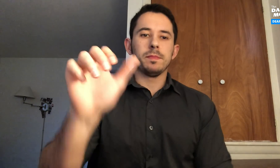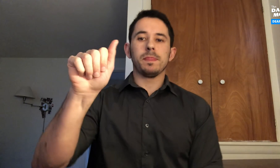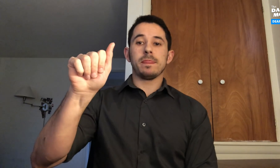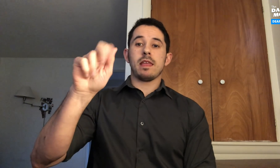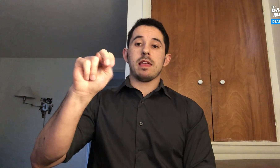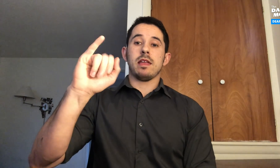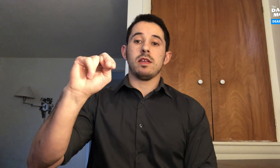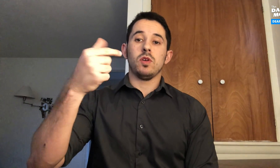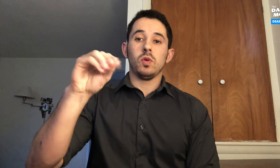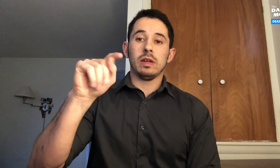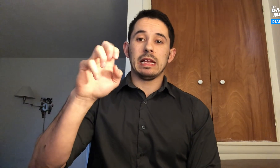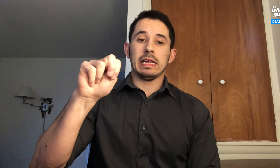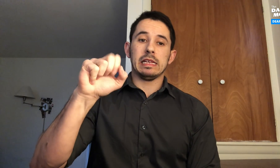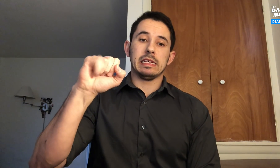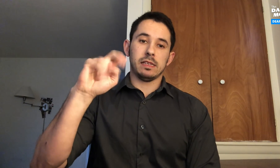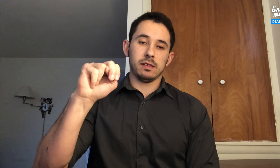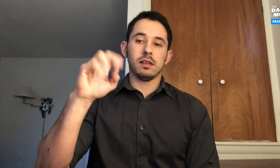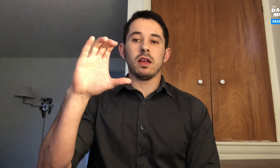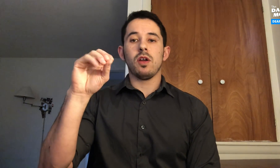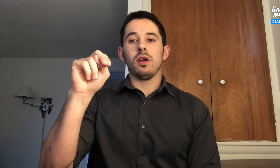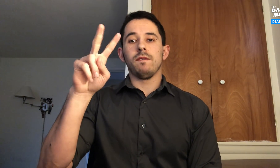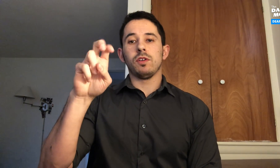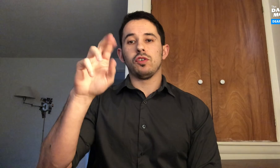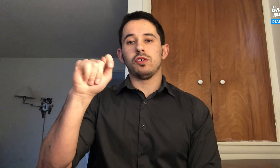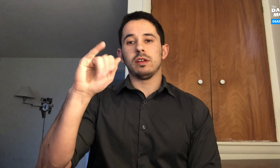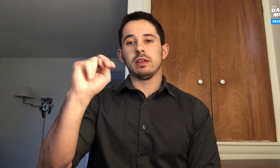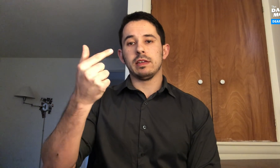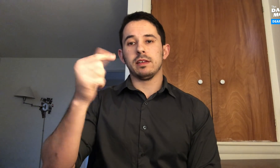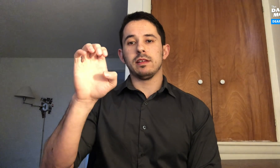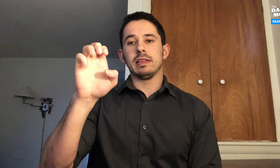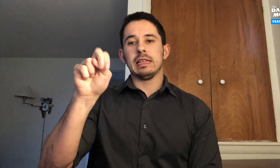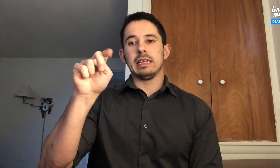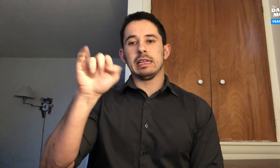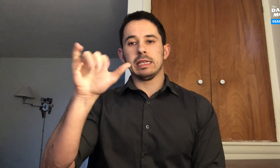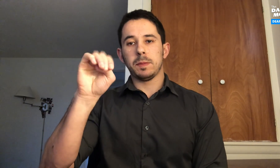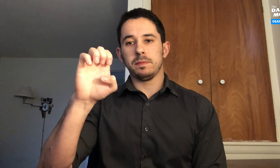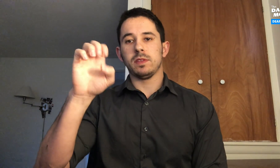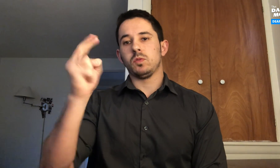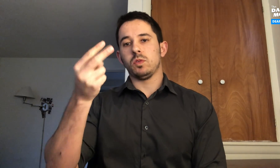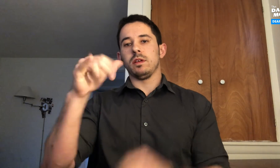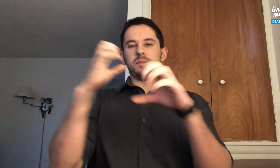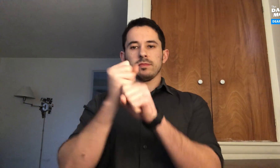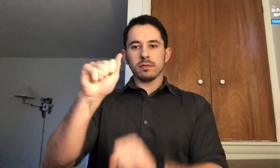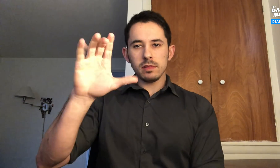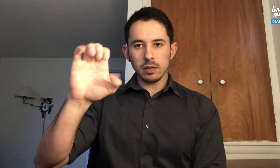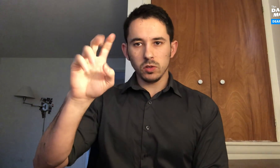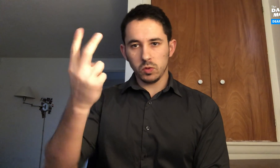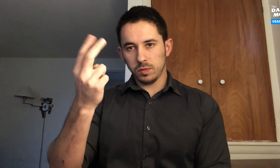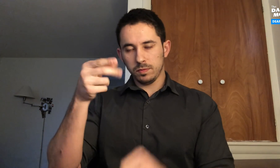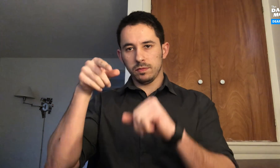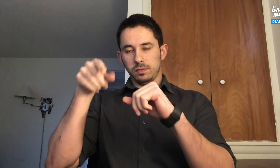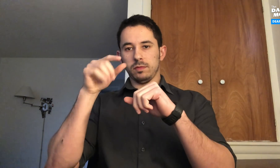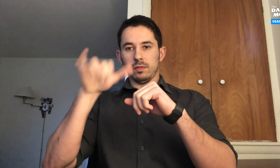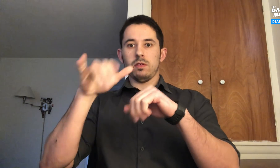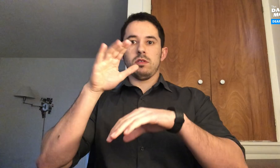“angiotensin-converting enzyme 2”, or ACE2 in short.